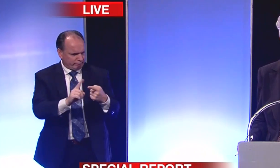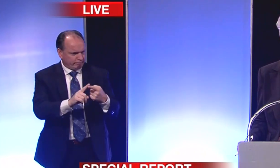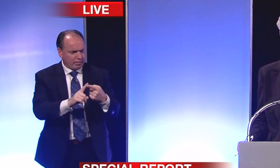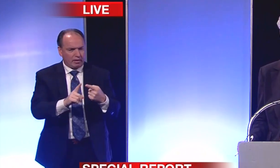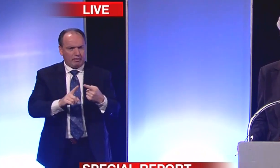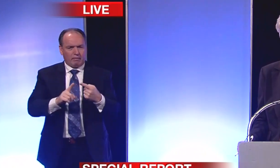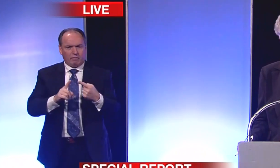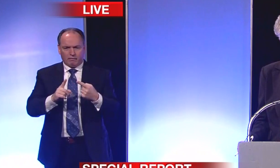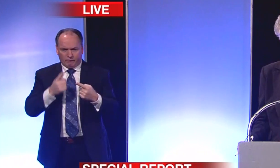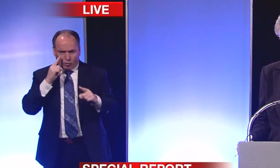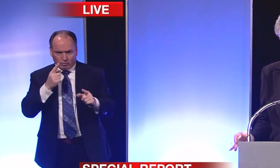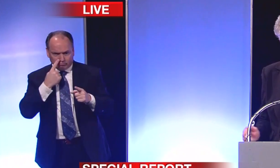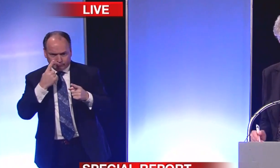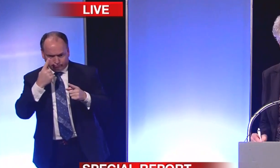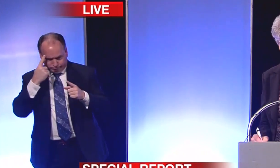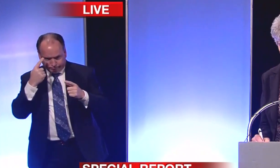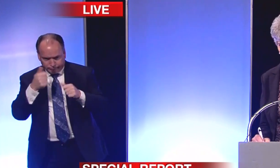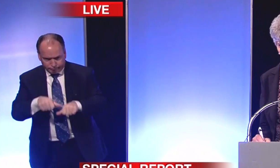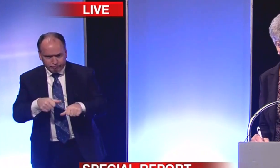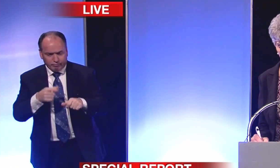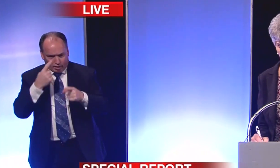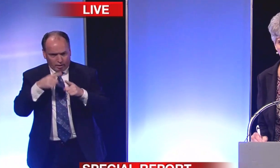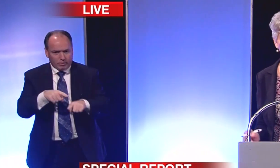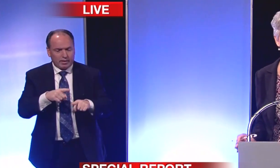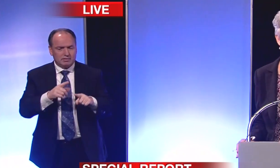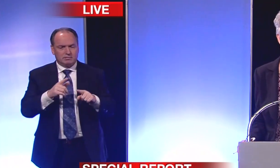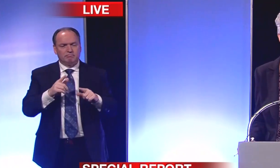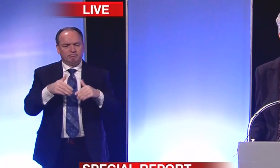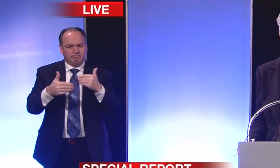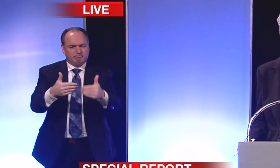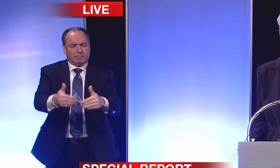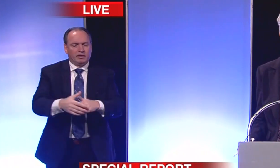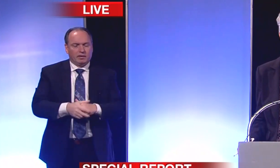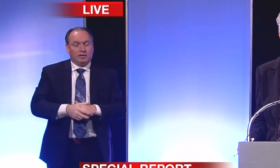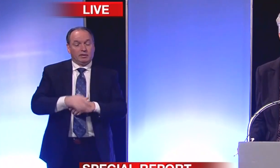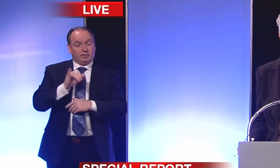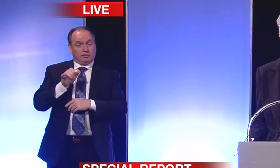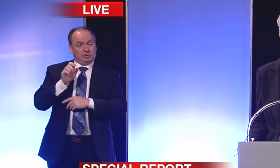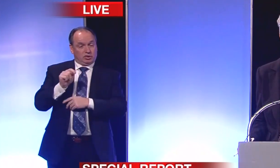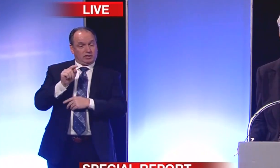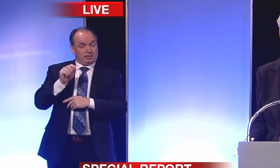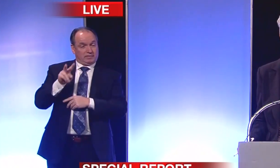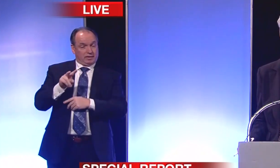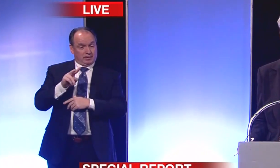COMMUNITY TO DIRECT INDIVIDUALS AND GROUPS THAT THEY SEE ABOUT THIS ORDER AND TO GIVE THEM A WARNING AND GET COMPLIANCE IN